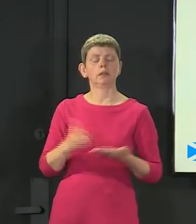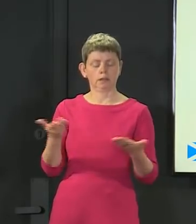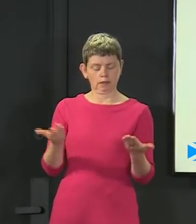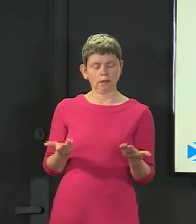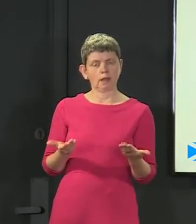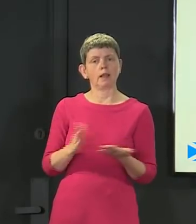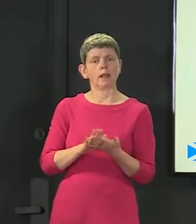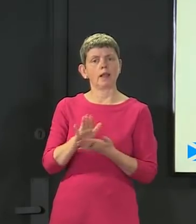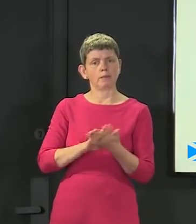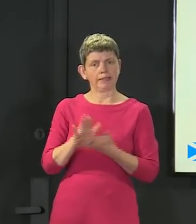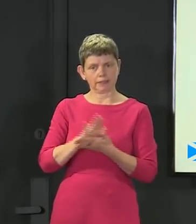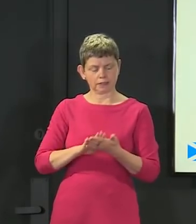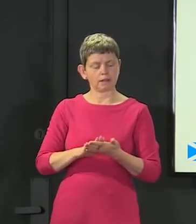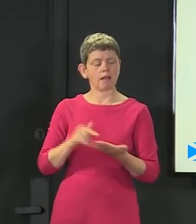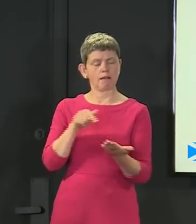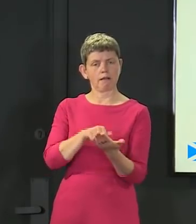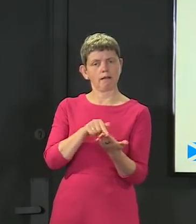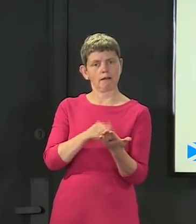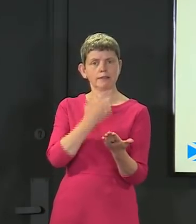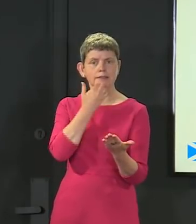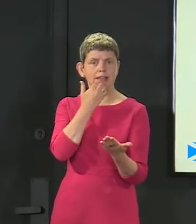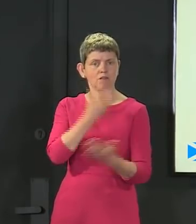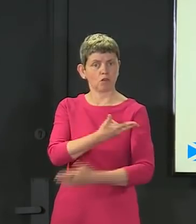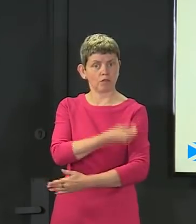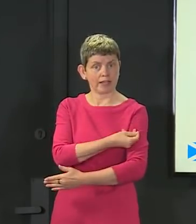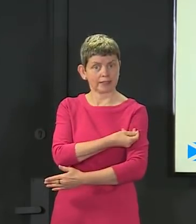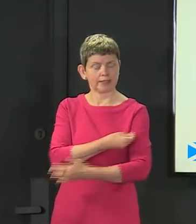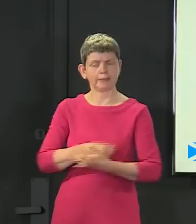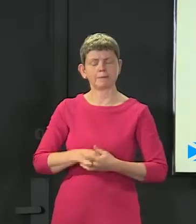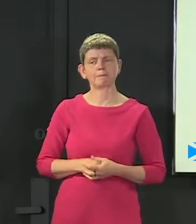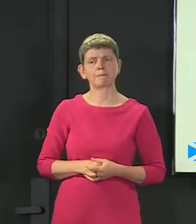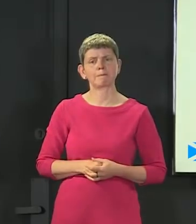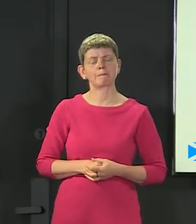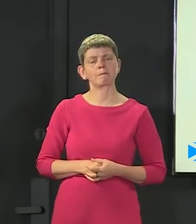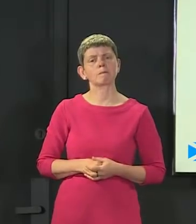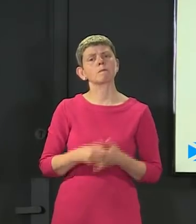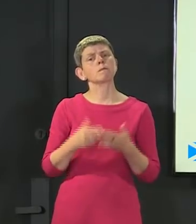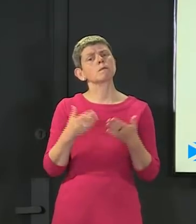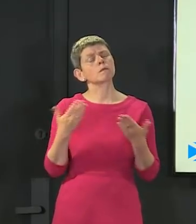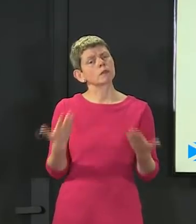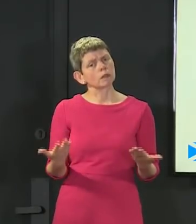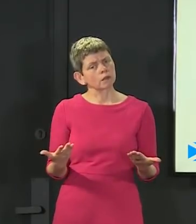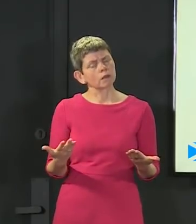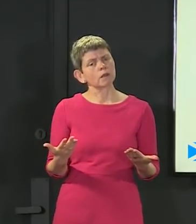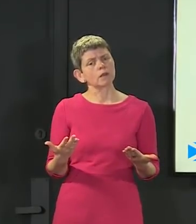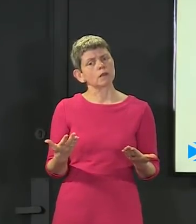get the vaccines for that what i want to emphasize again to people is is that there are particular um